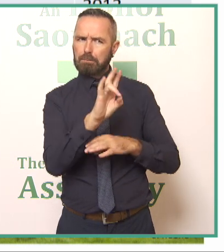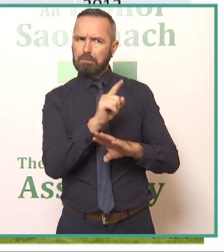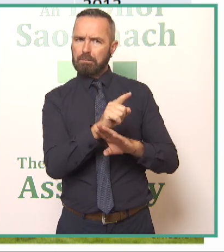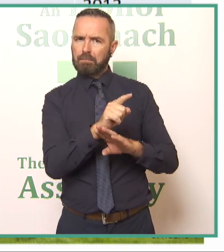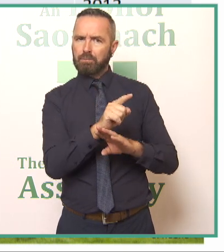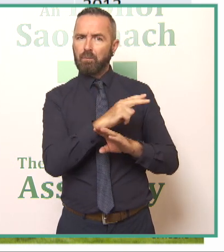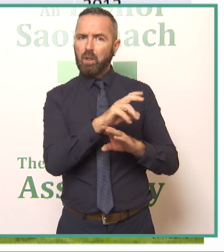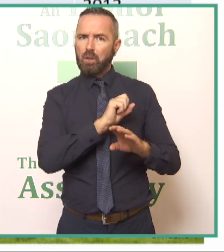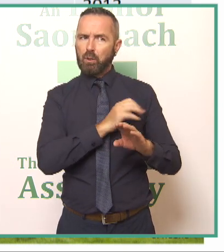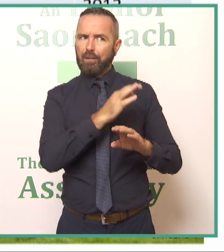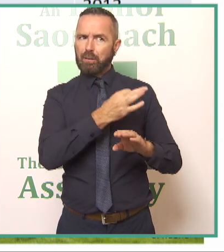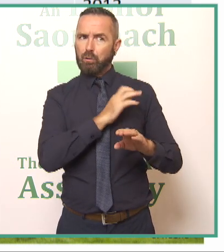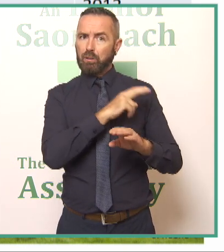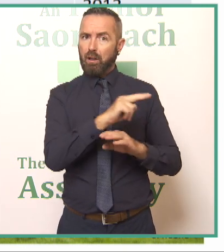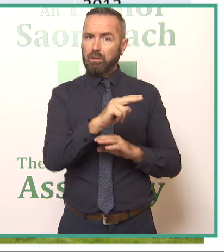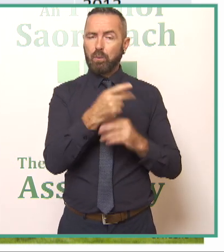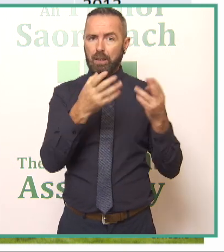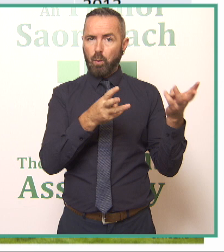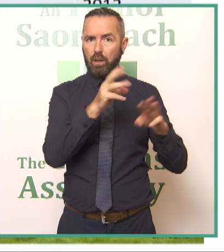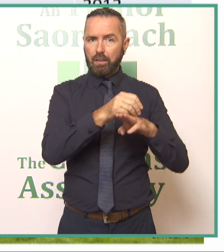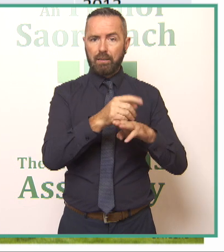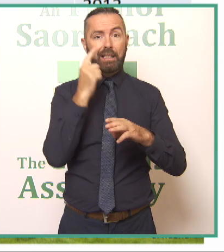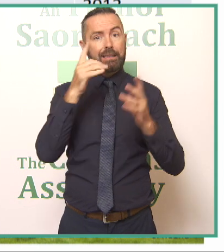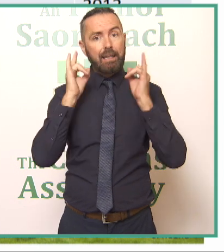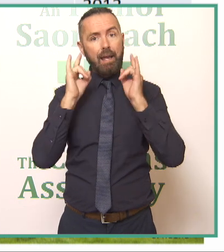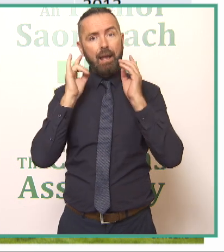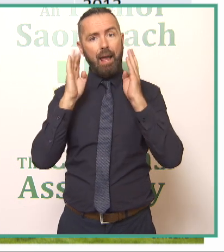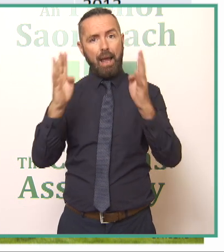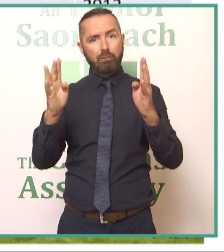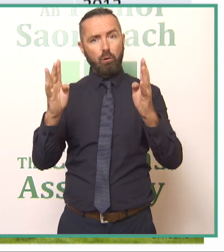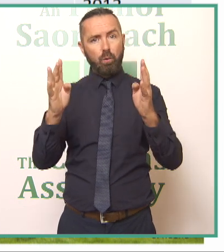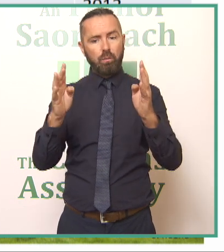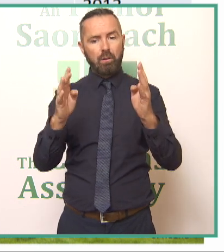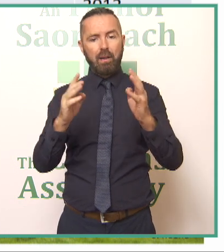here at our hedgerows for example at least half of them are not in good ecological condition